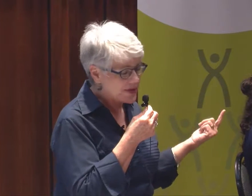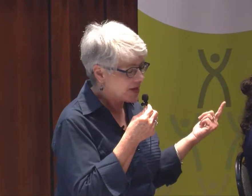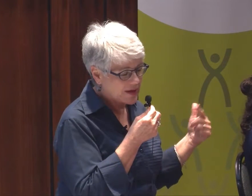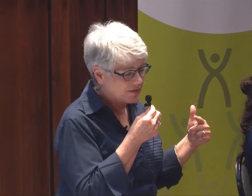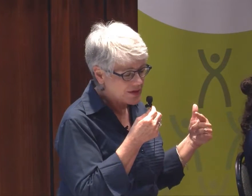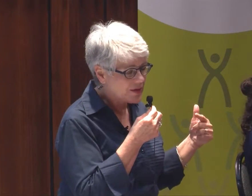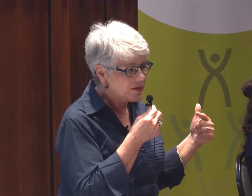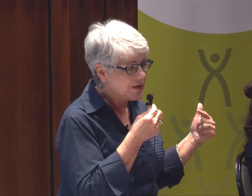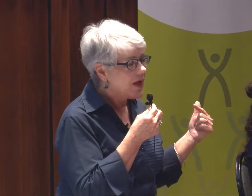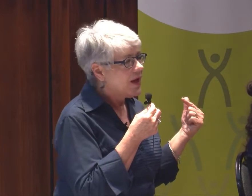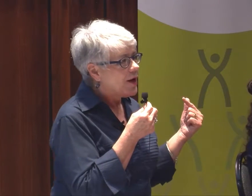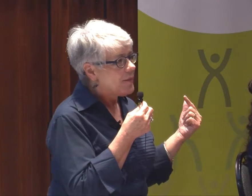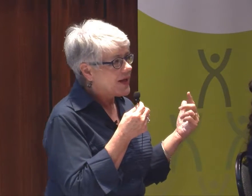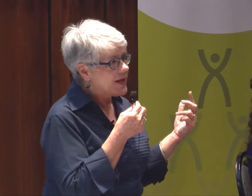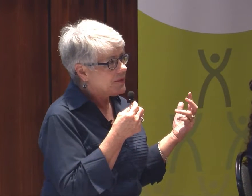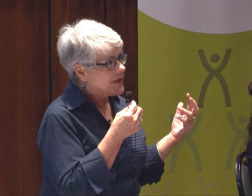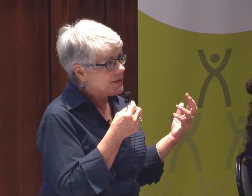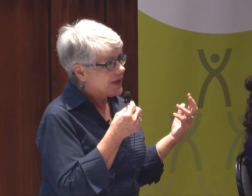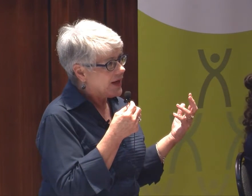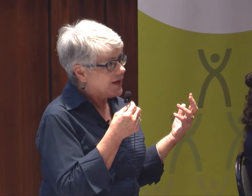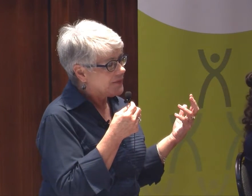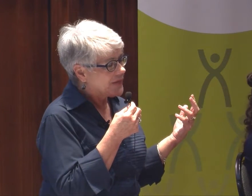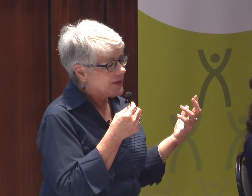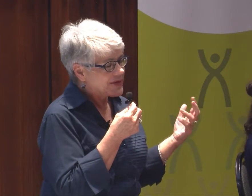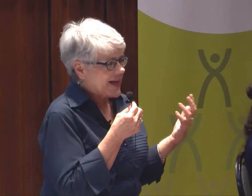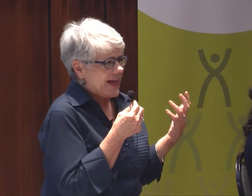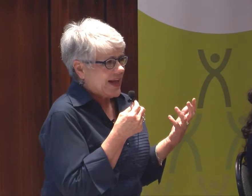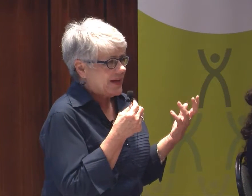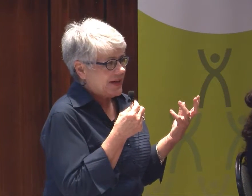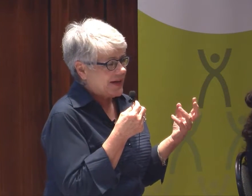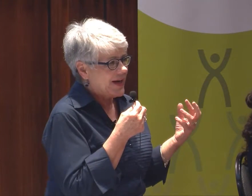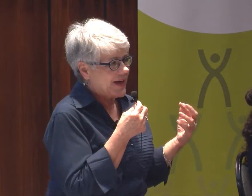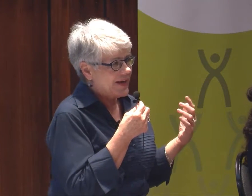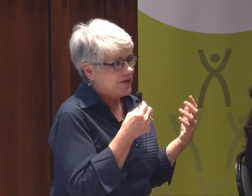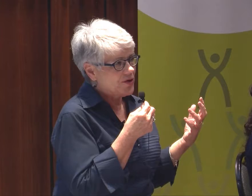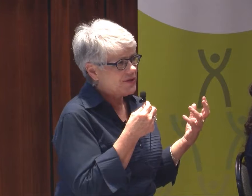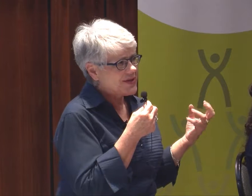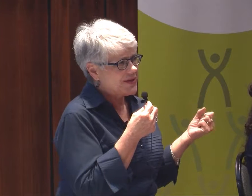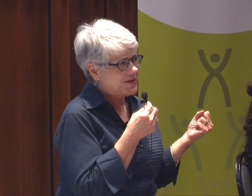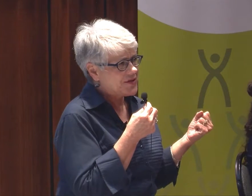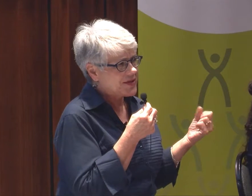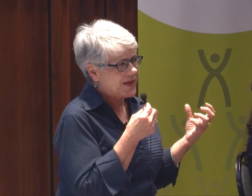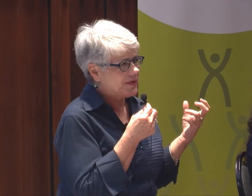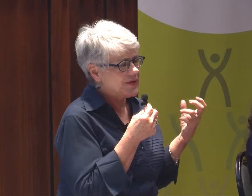kid loves to do, but he would... He just got, kinda got nervous and just got real